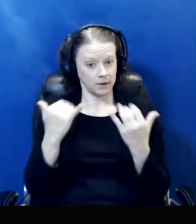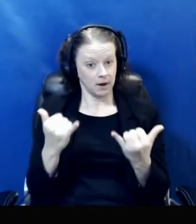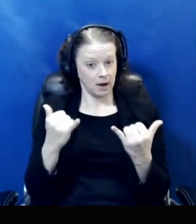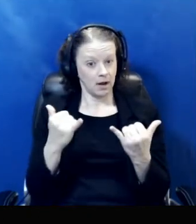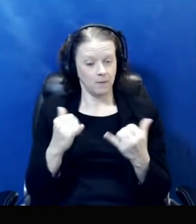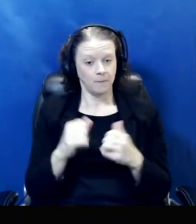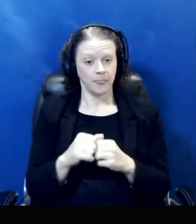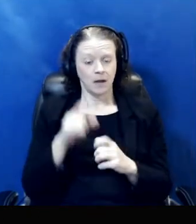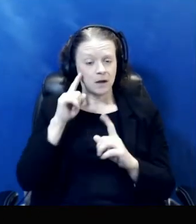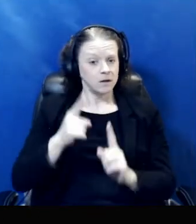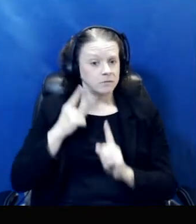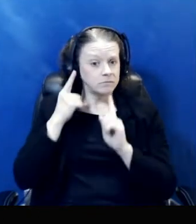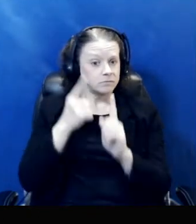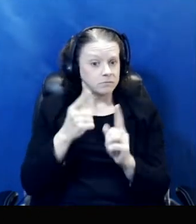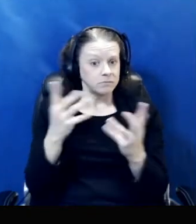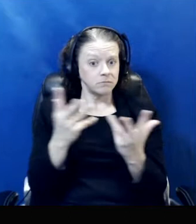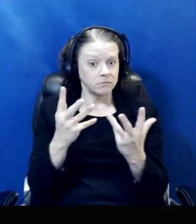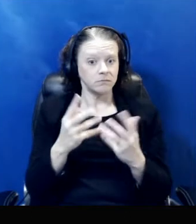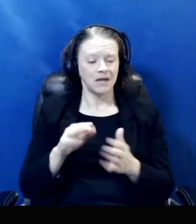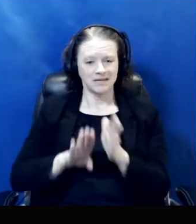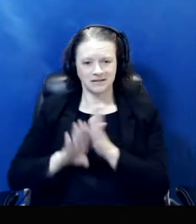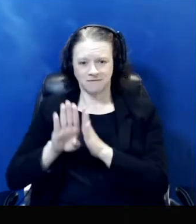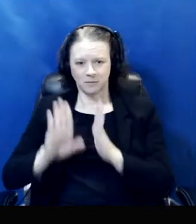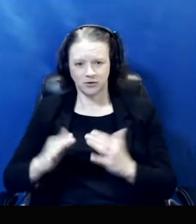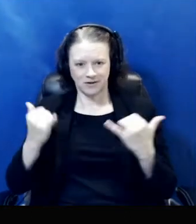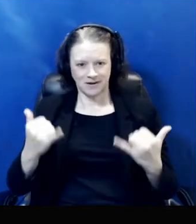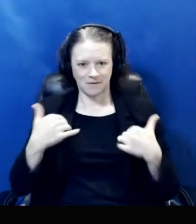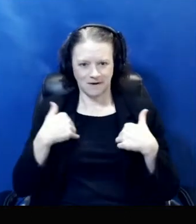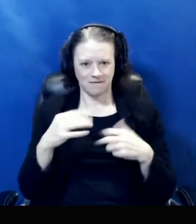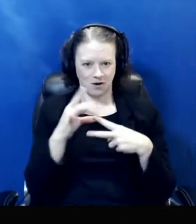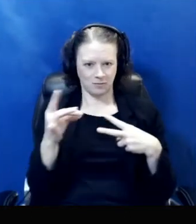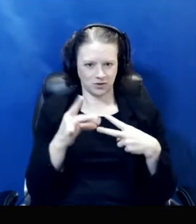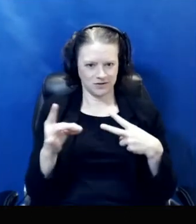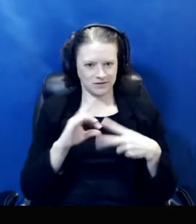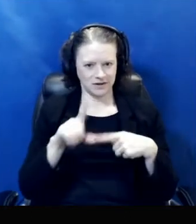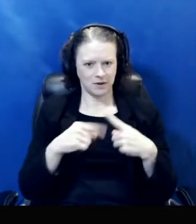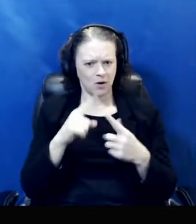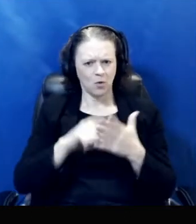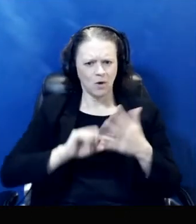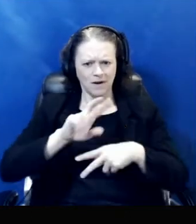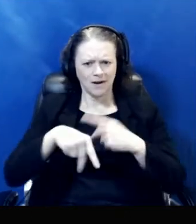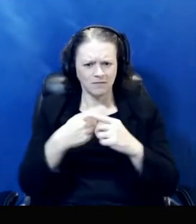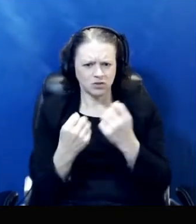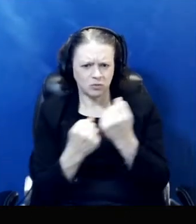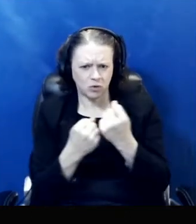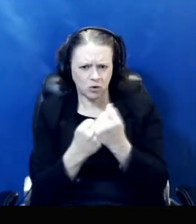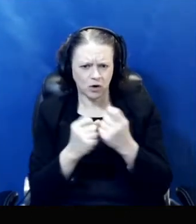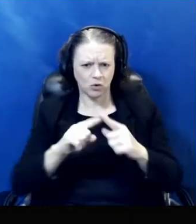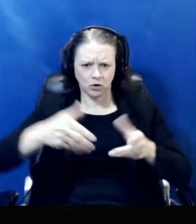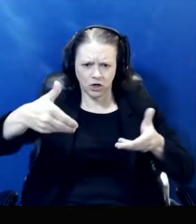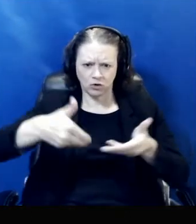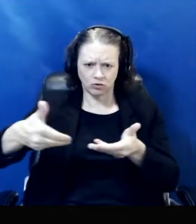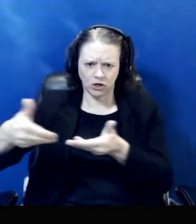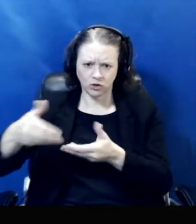to really give developers options on what kind of supporting, or introductory information that they personally want to read, or